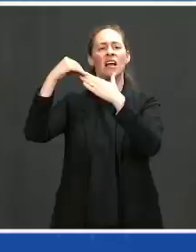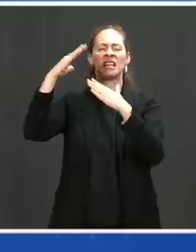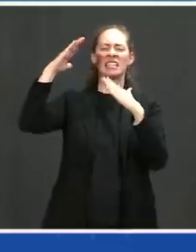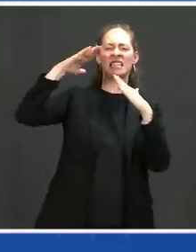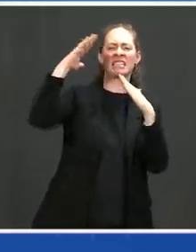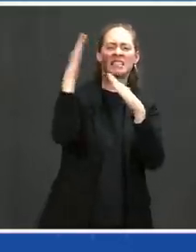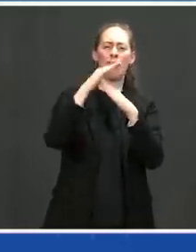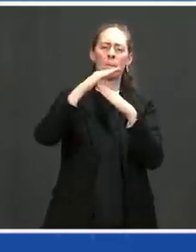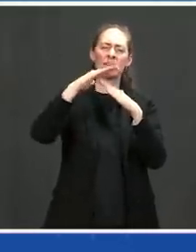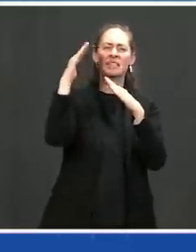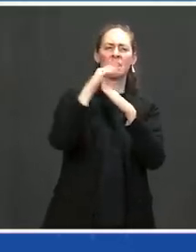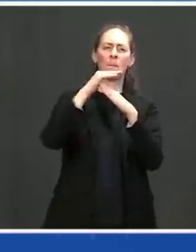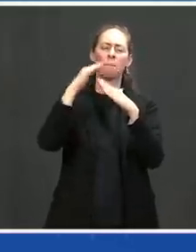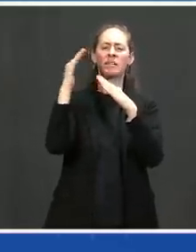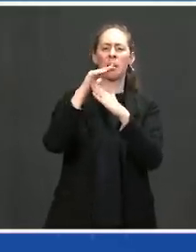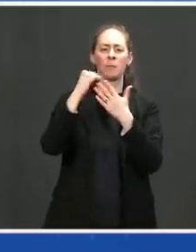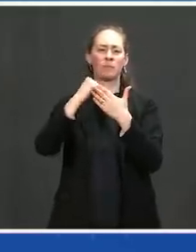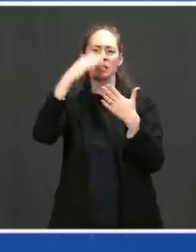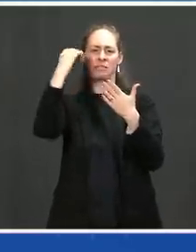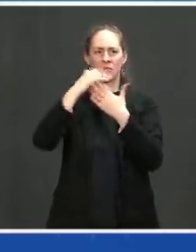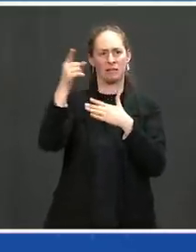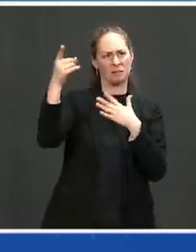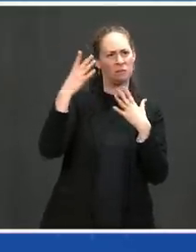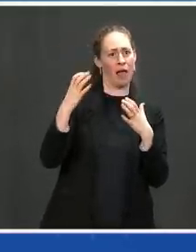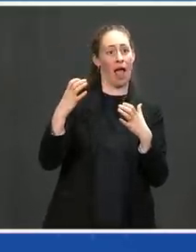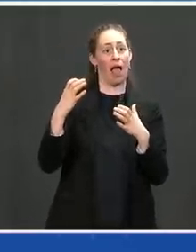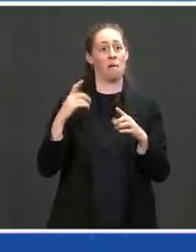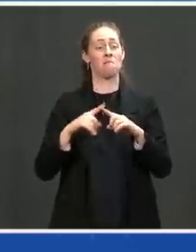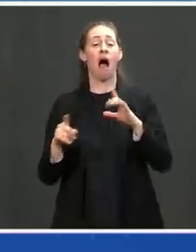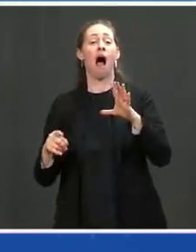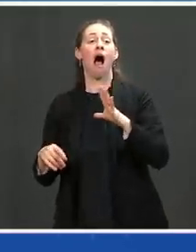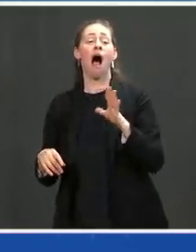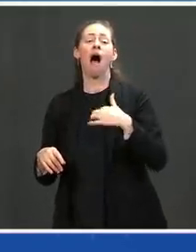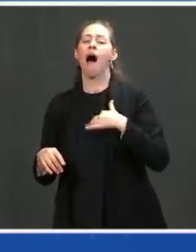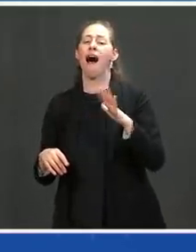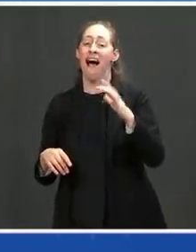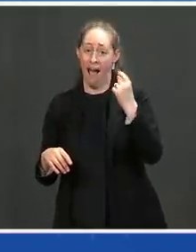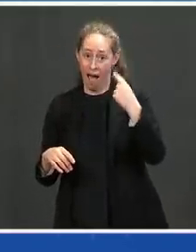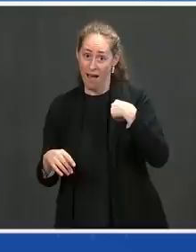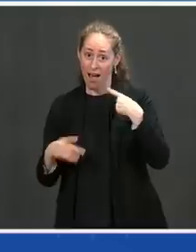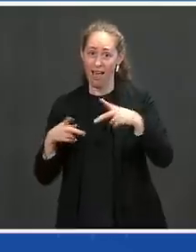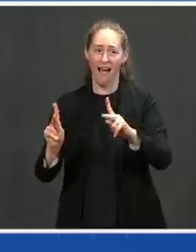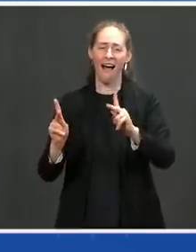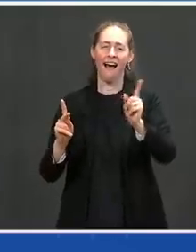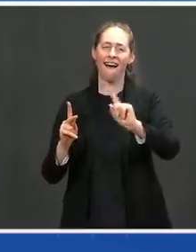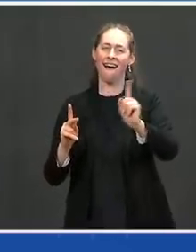That's not going to happen on my watch because the United States are going to continue to grow and expand. The Press: All right.